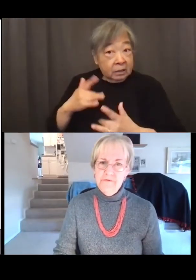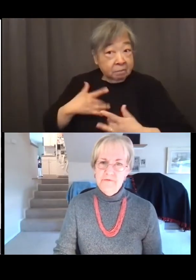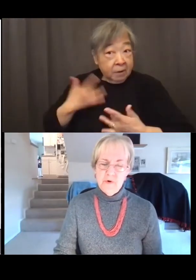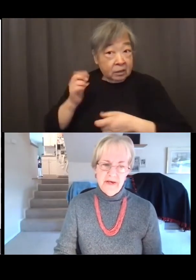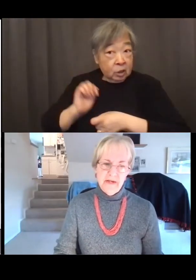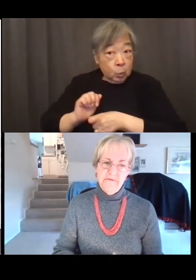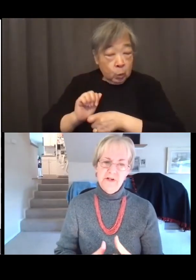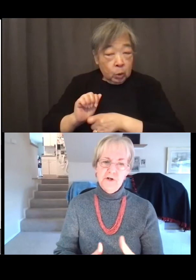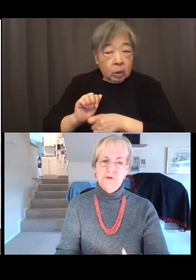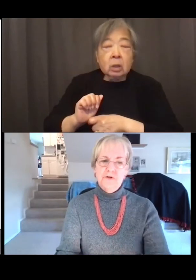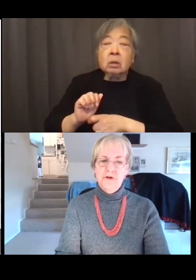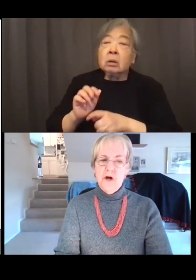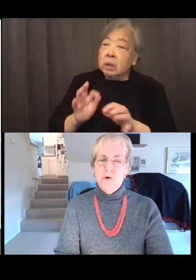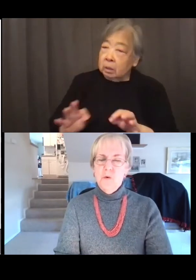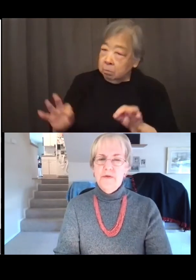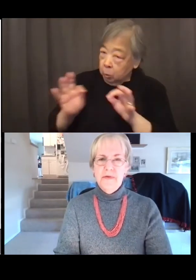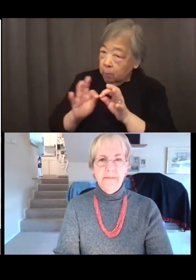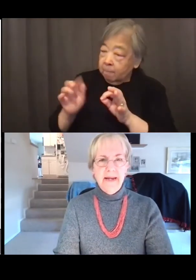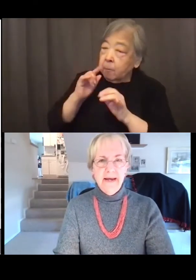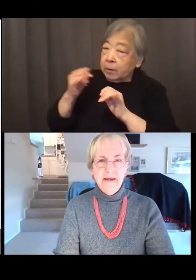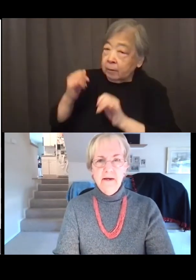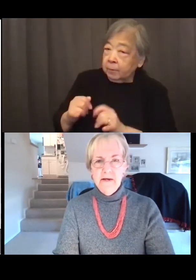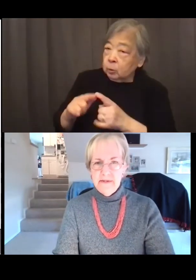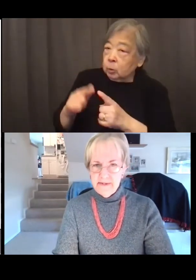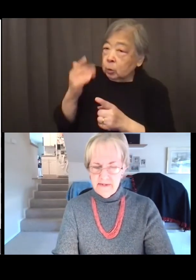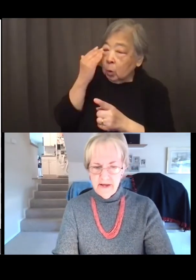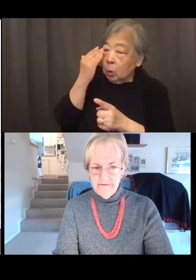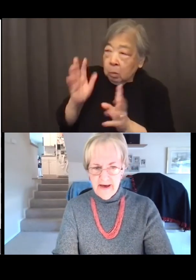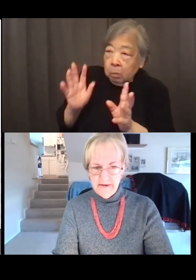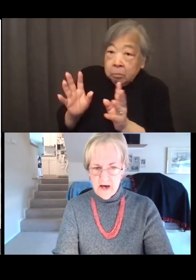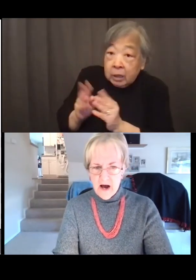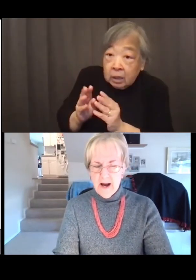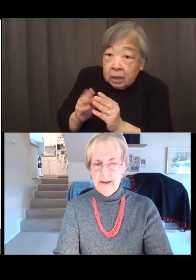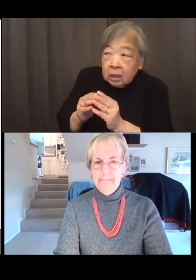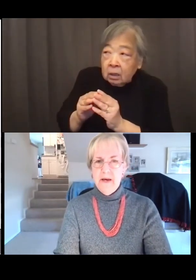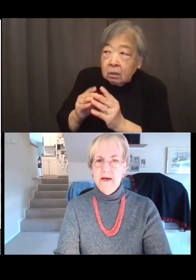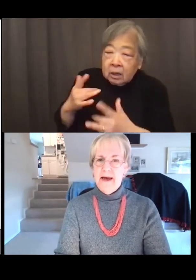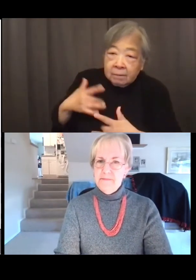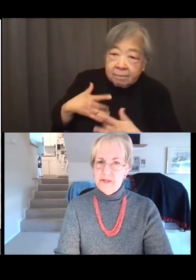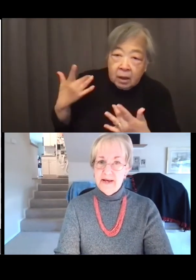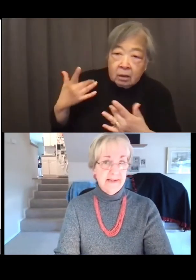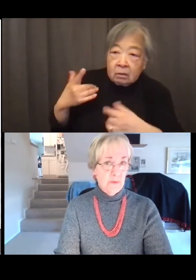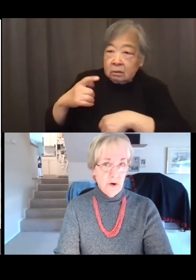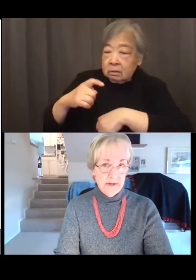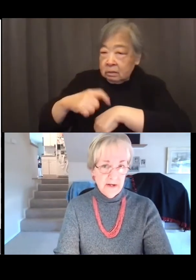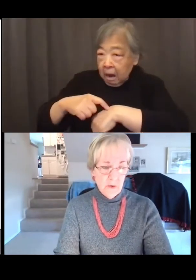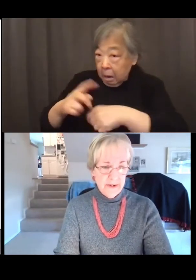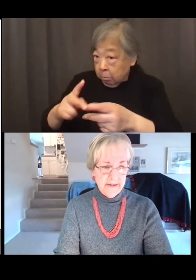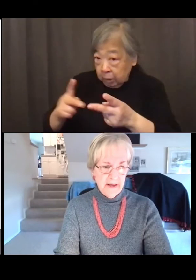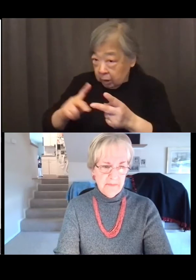for the individual to know the meeting event time and place, where is it going to take